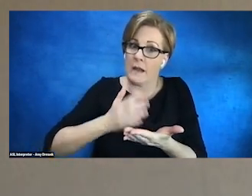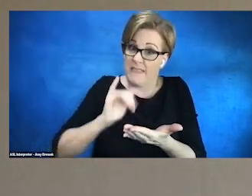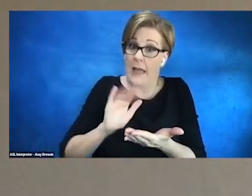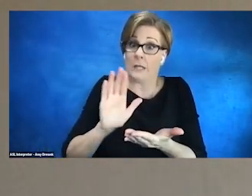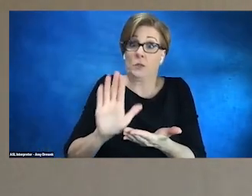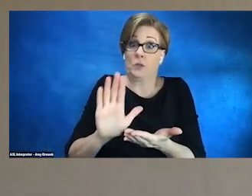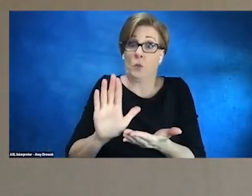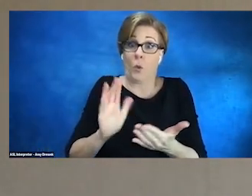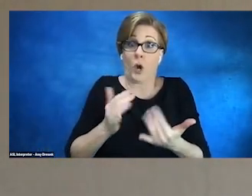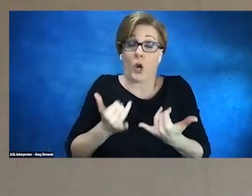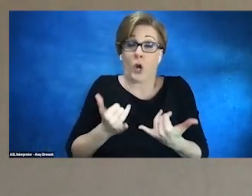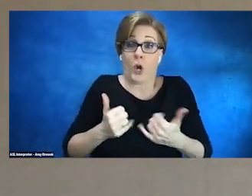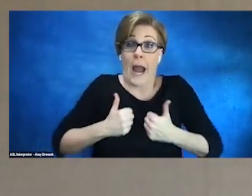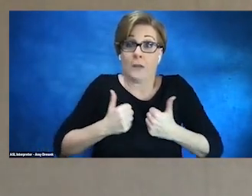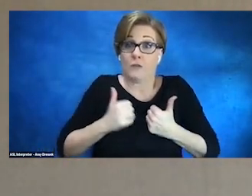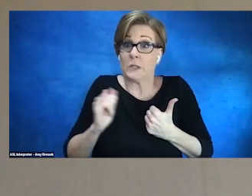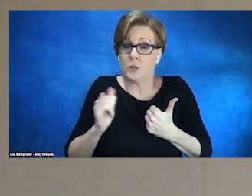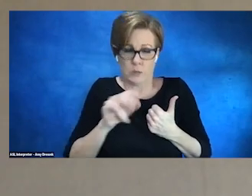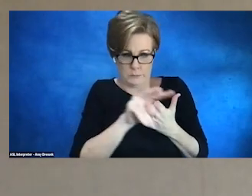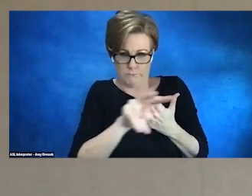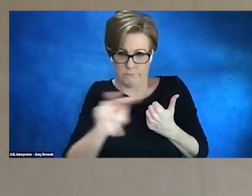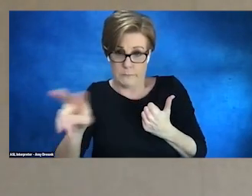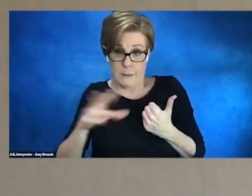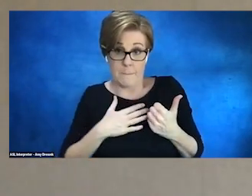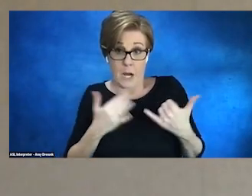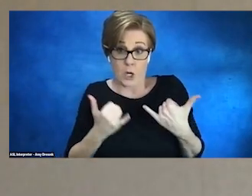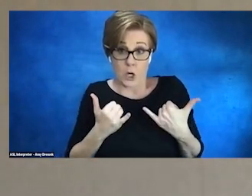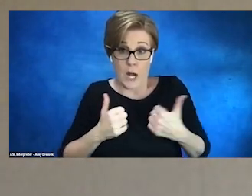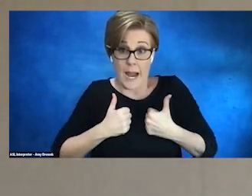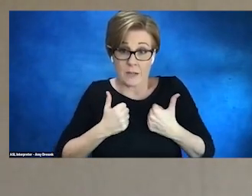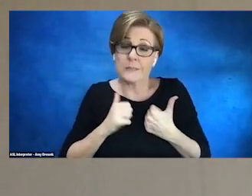this is my current address so I'm going to read this and say okay is